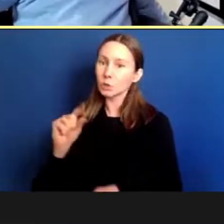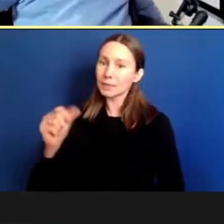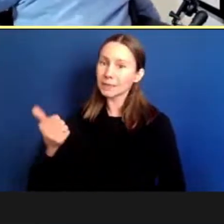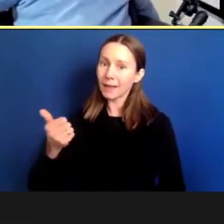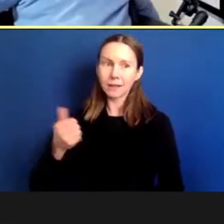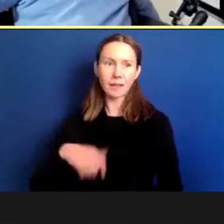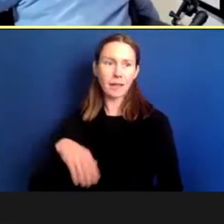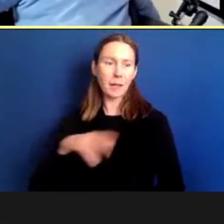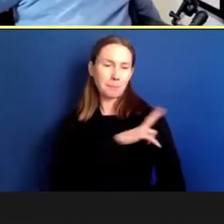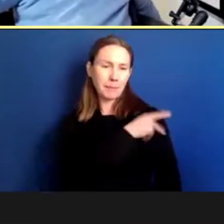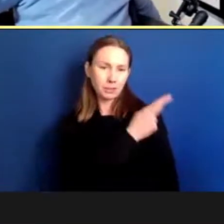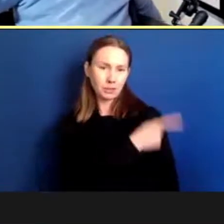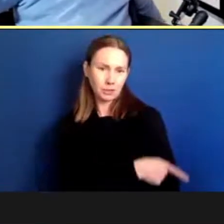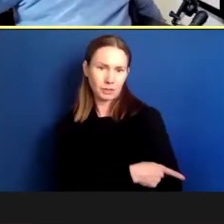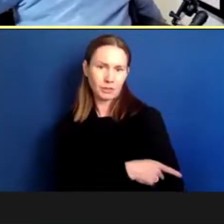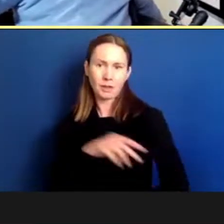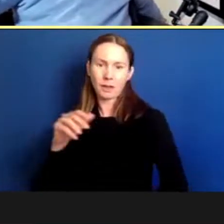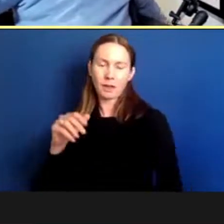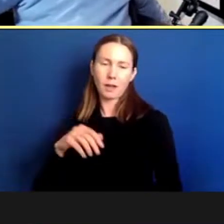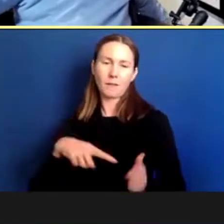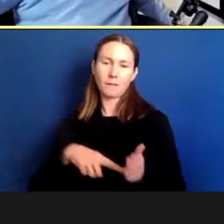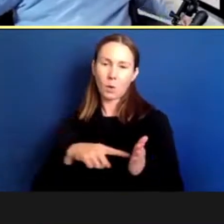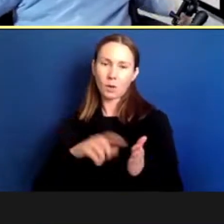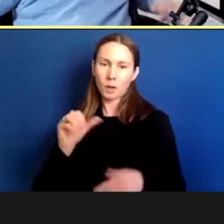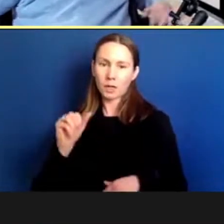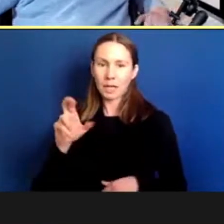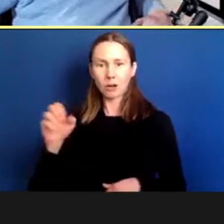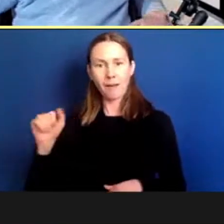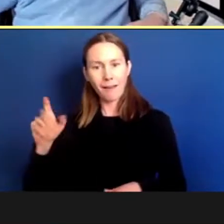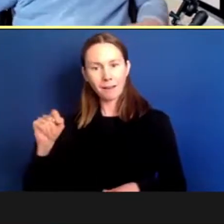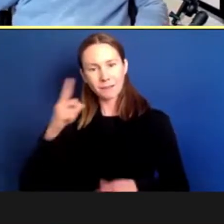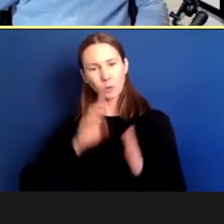required the United States Access Board to develop standards for accessible medical